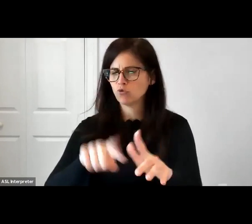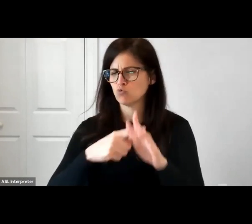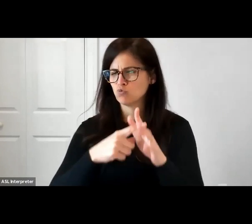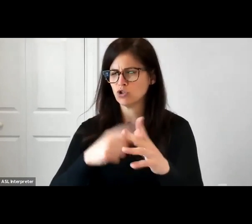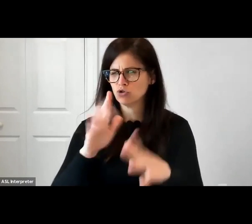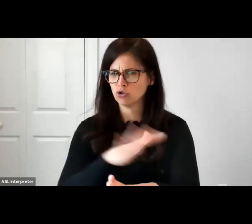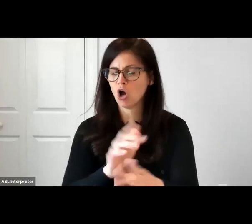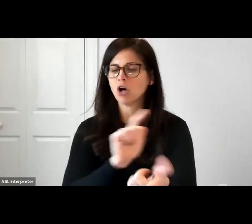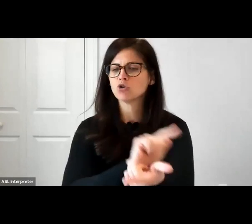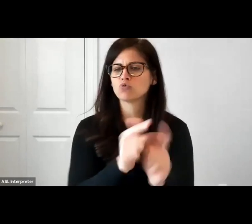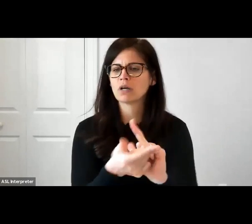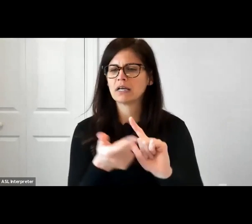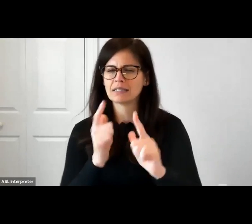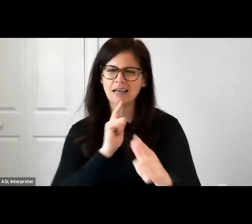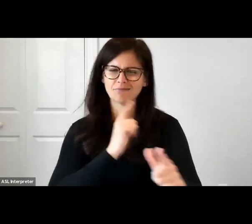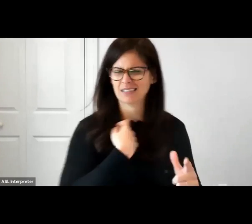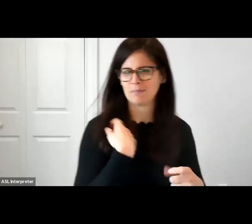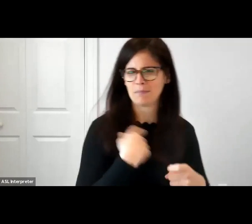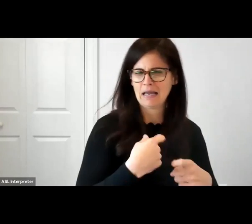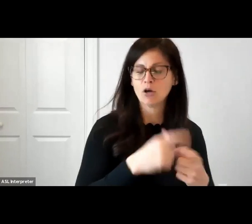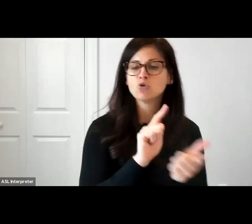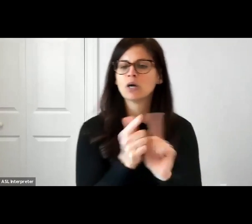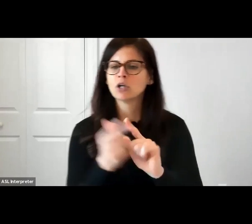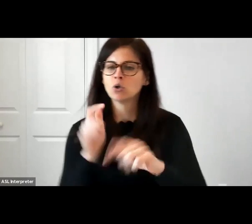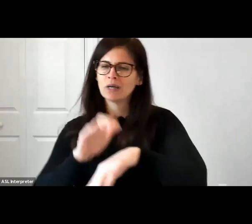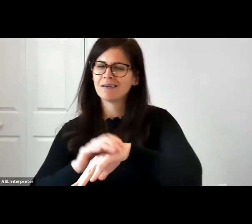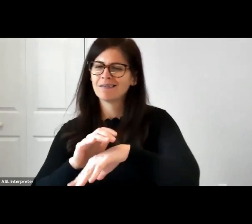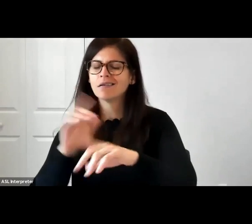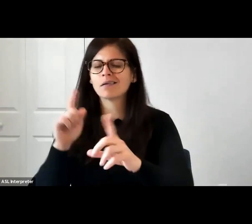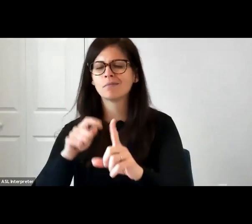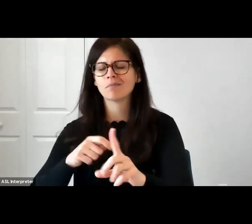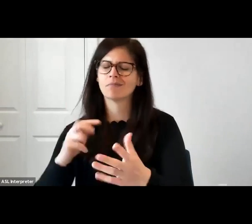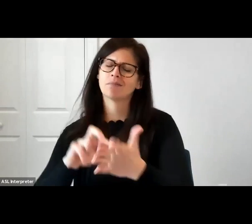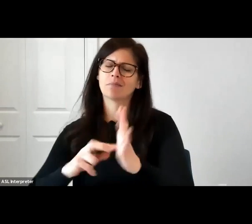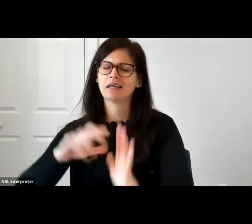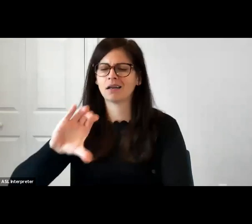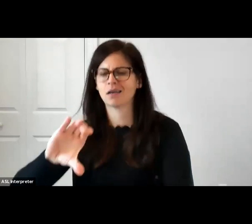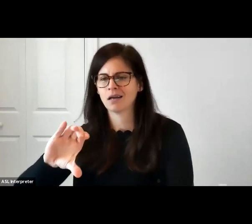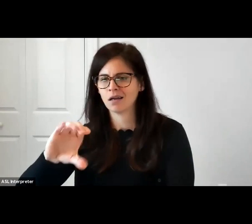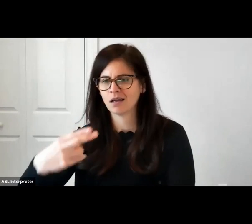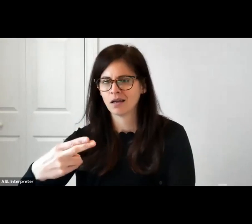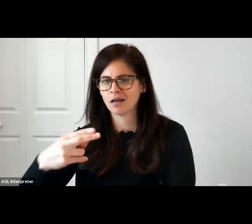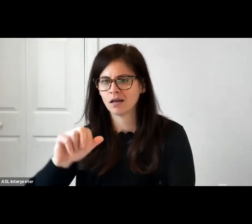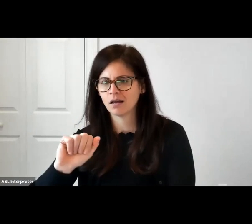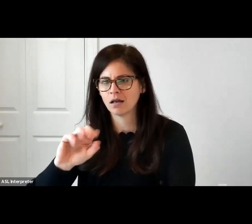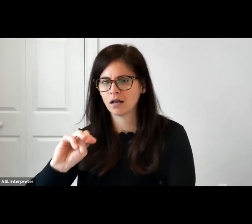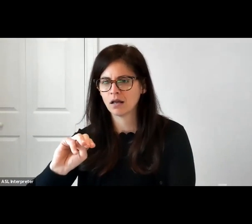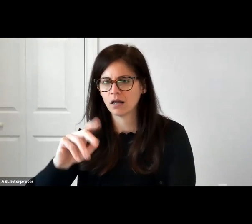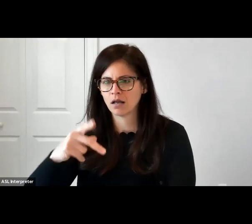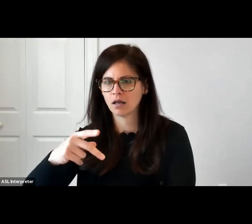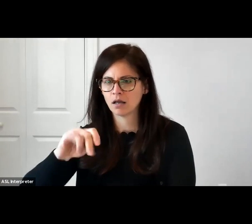And it essentially talks about, you know, as one person, it's easy to feel like nothing that we're doing matters,